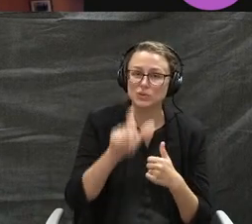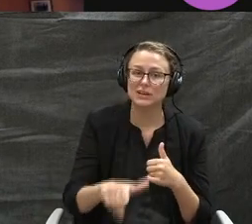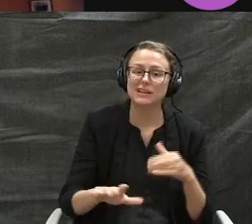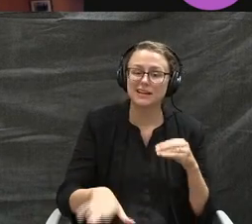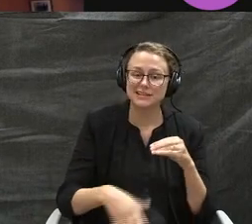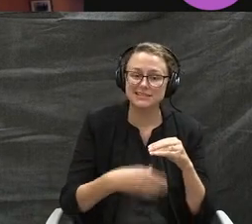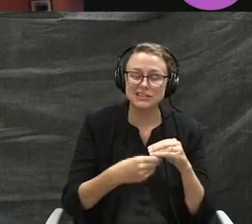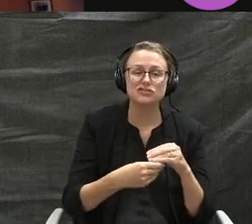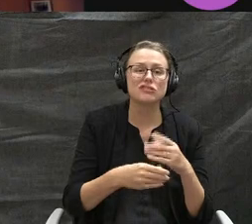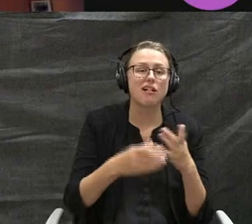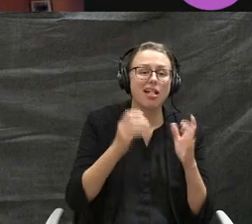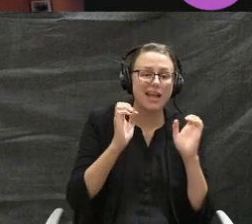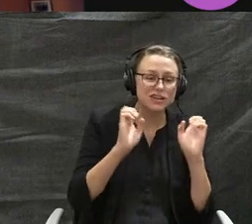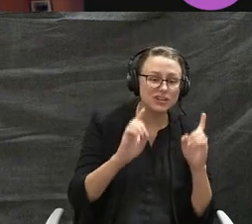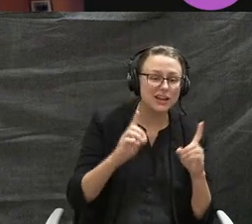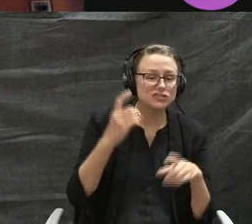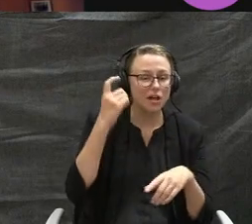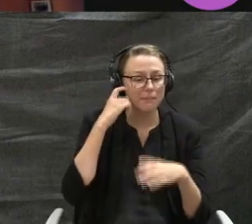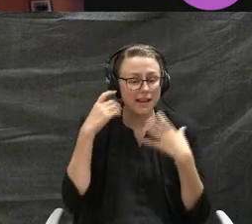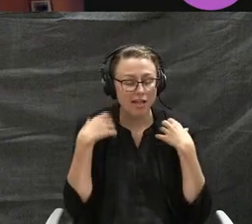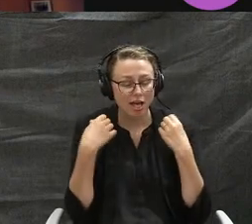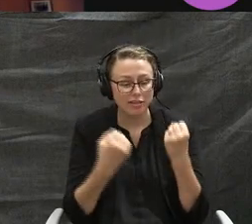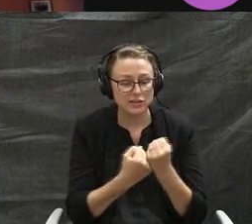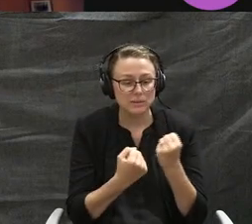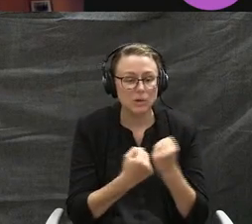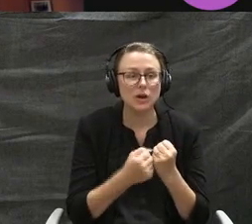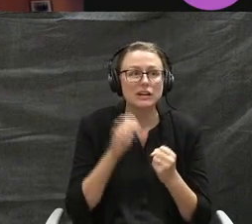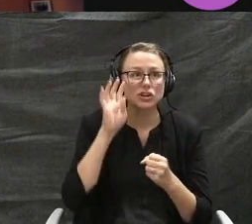or mental health support and will create alternative as you superficial achievement.